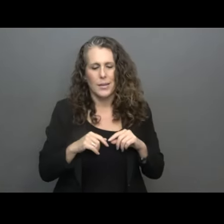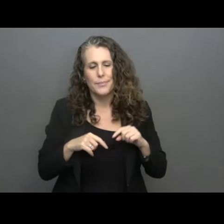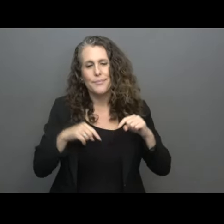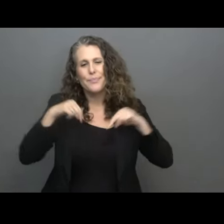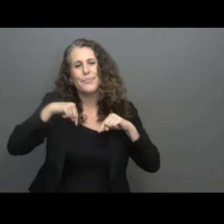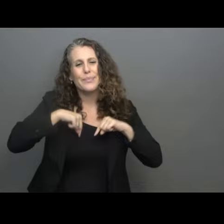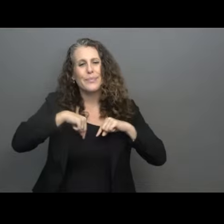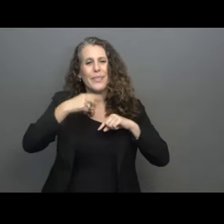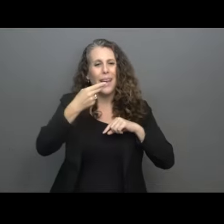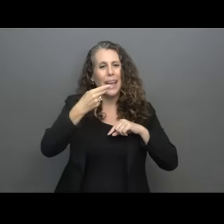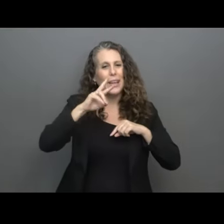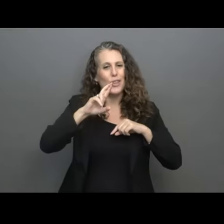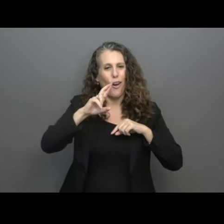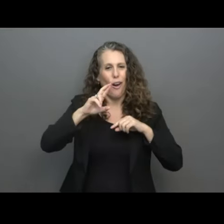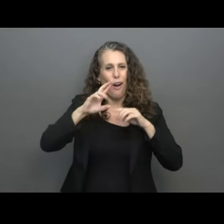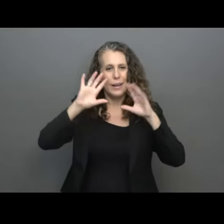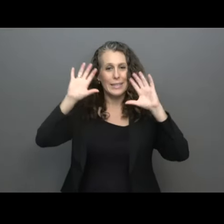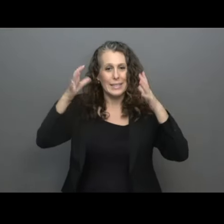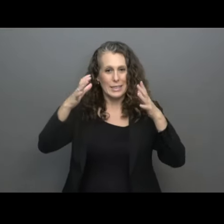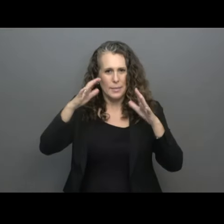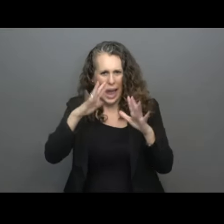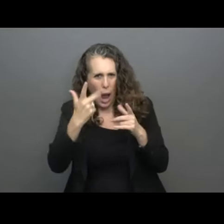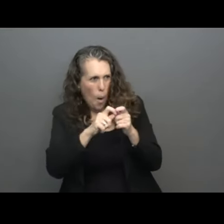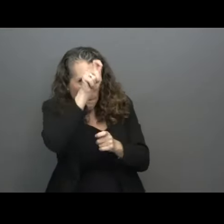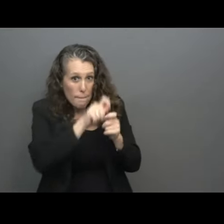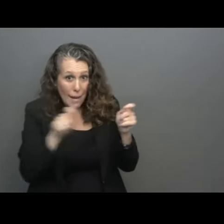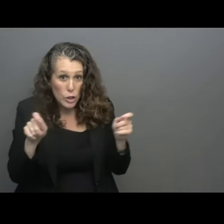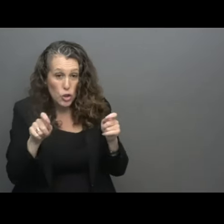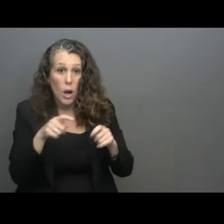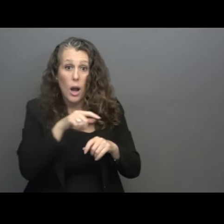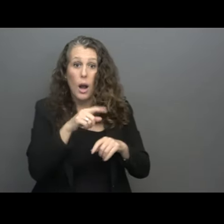is measuring on them is the delivery of 60% of employment, and anytime,